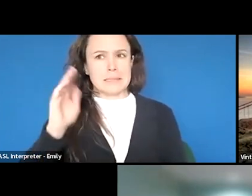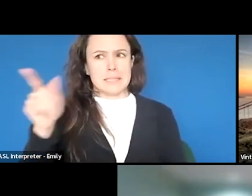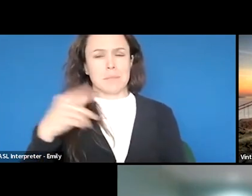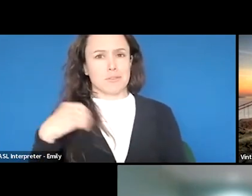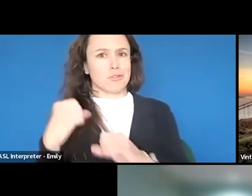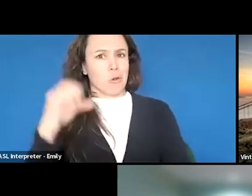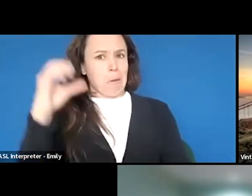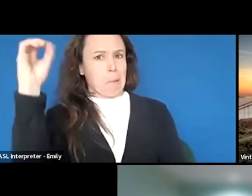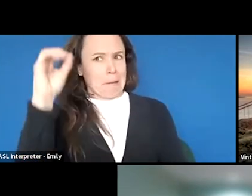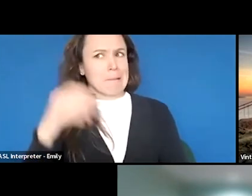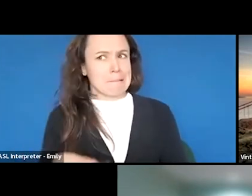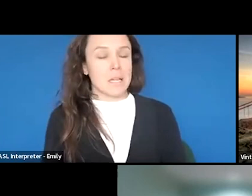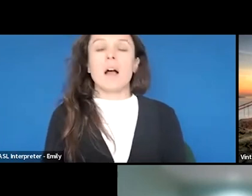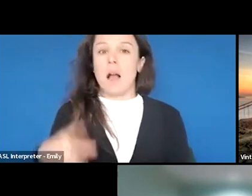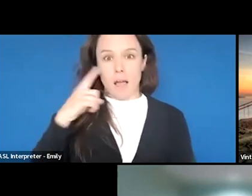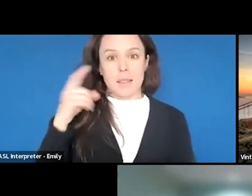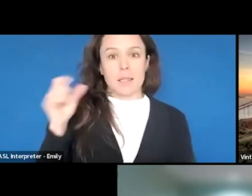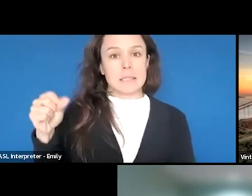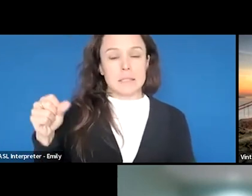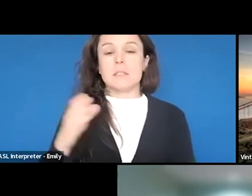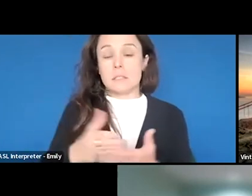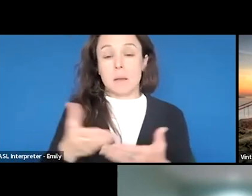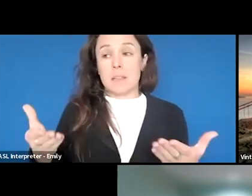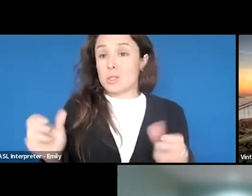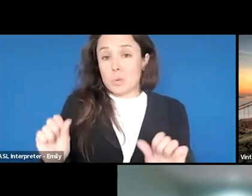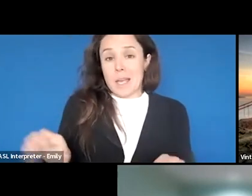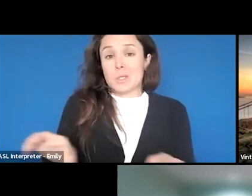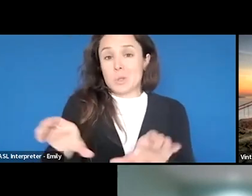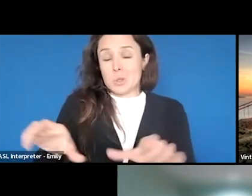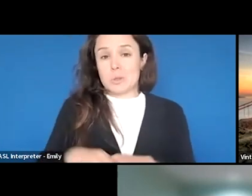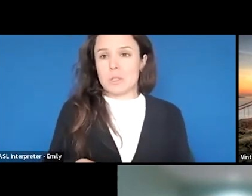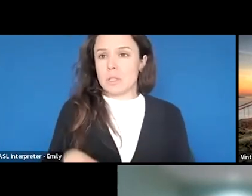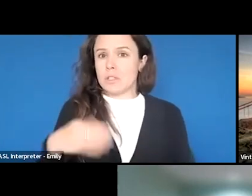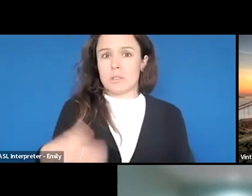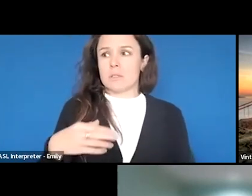I think there are some things that you can do I find it quite impressive and wonderful that I can,